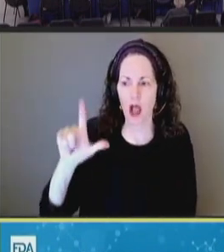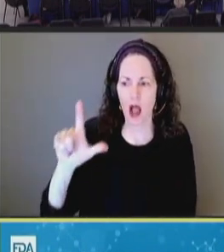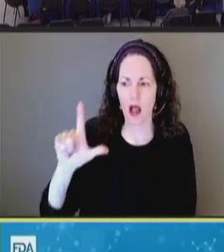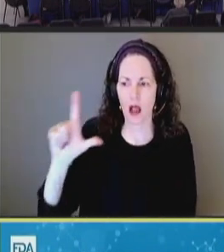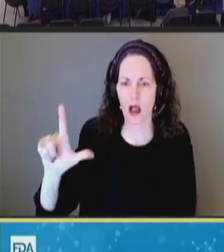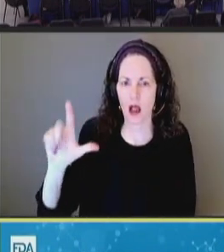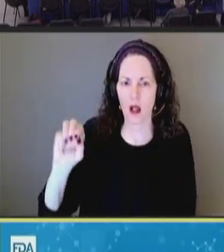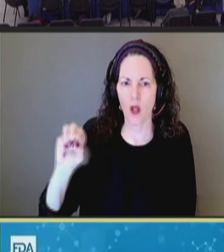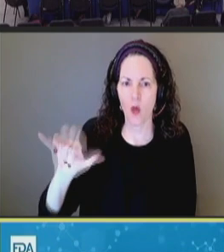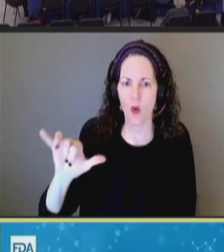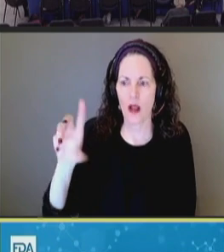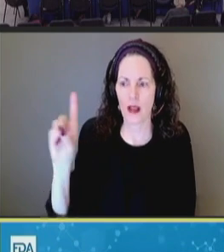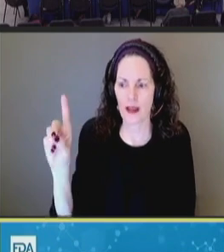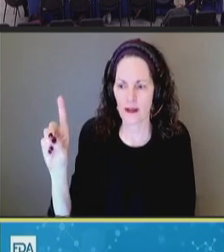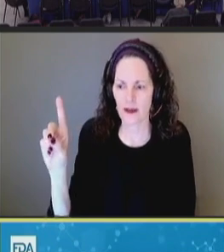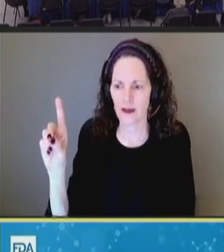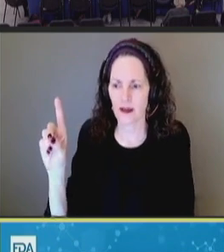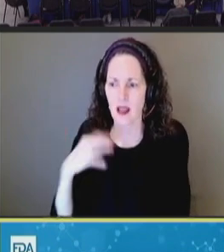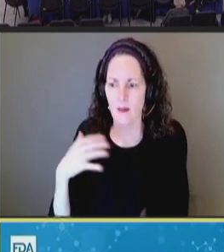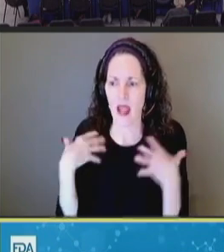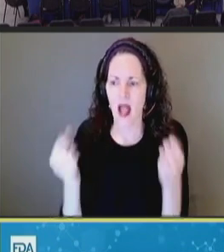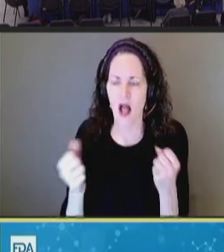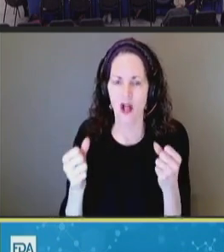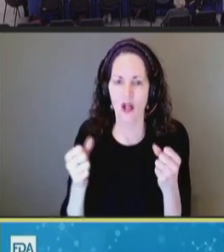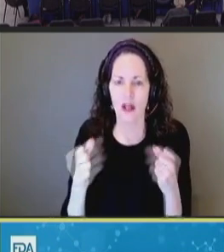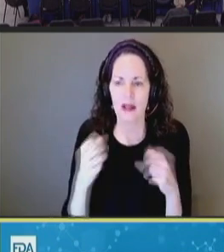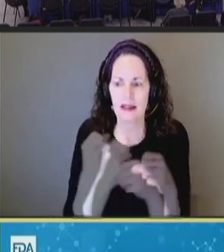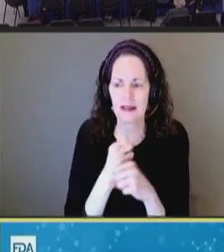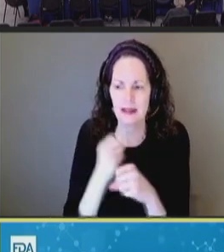of Biostatistics and Pharmacovigilance in the Center for Biologics Evaluation